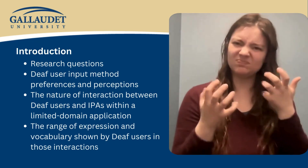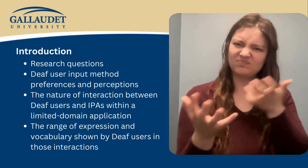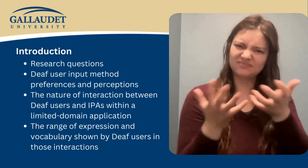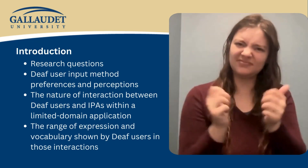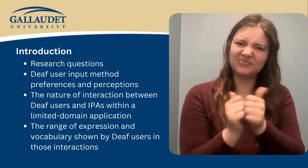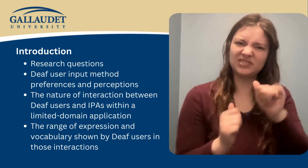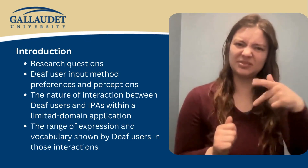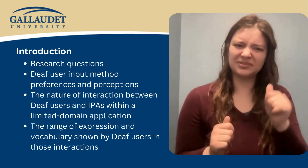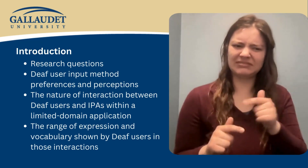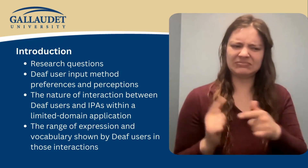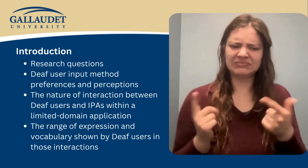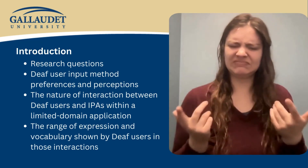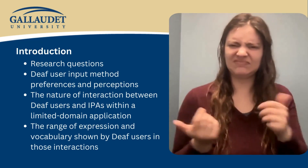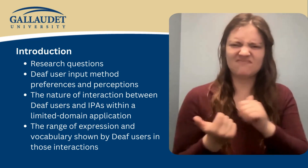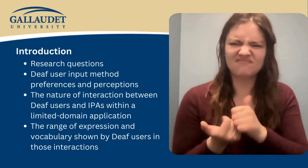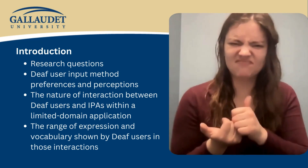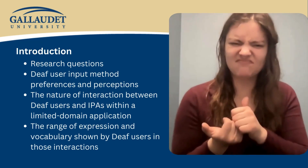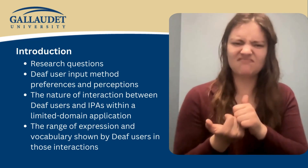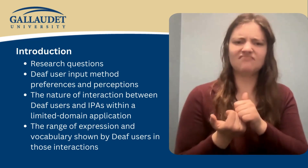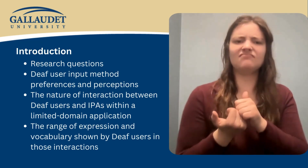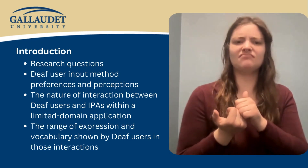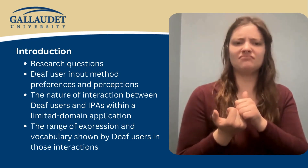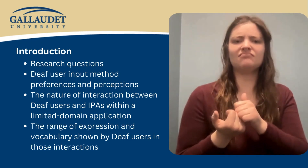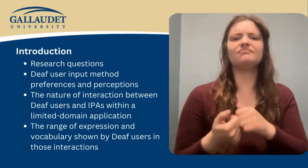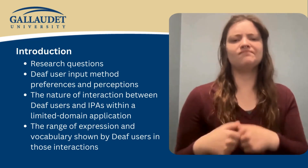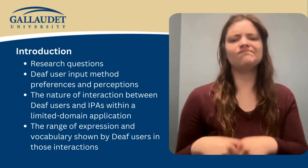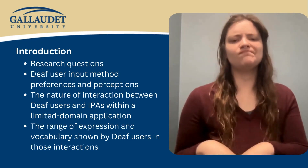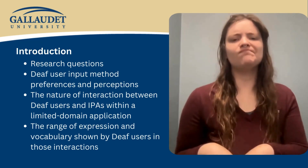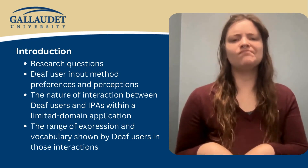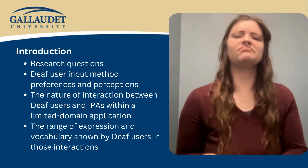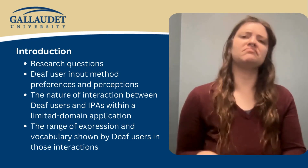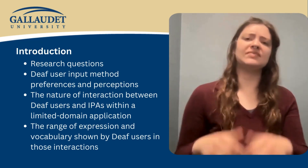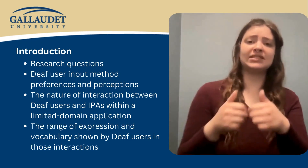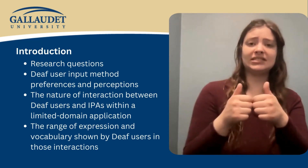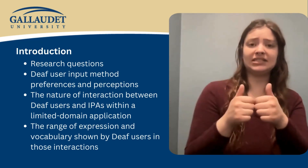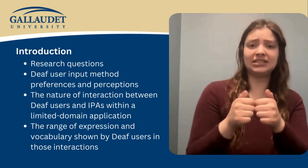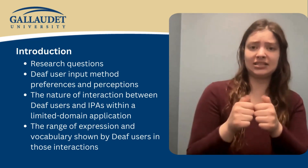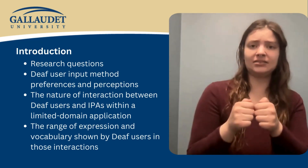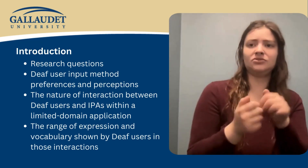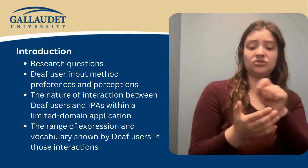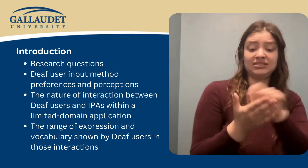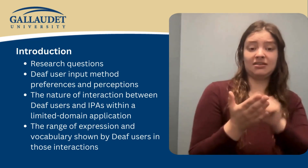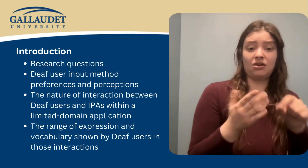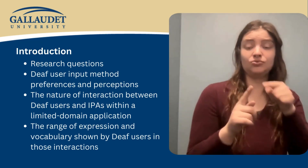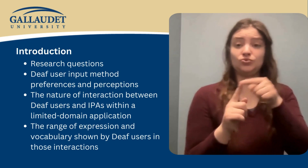authors have suggested deaf interest in working with these devices, but the question remains of